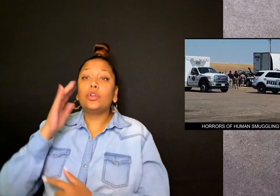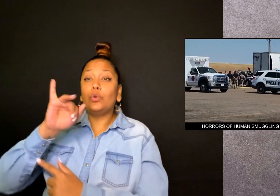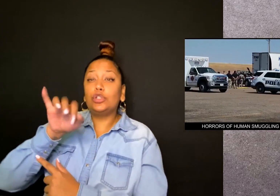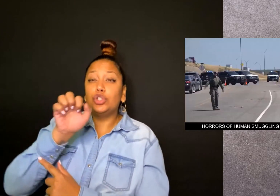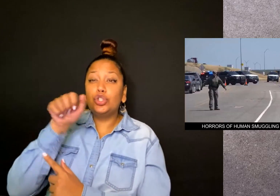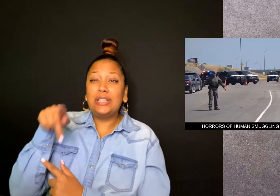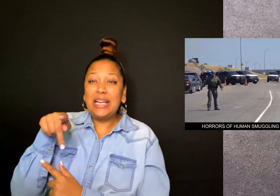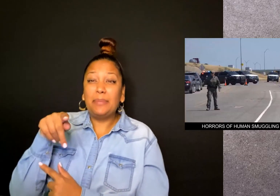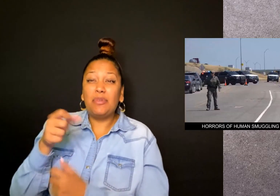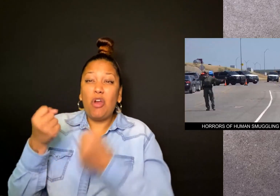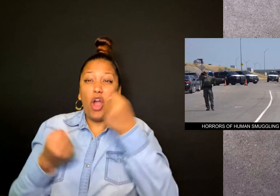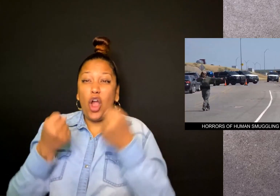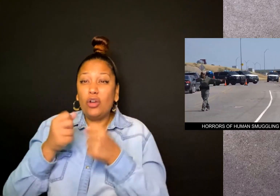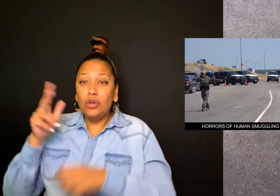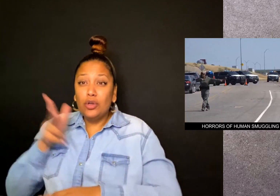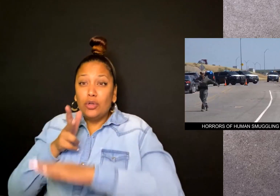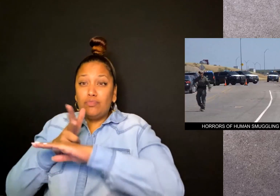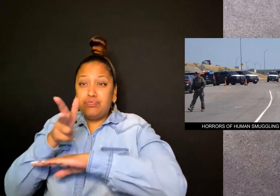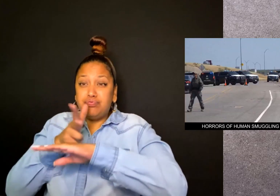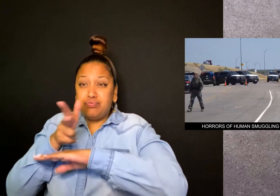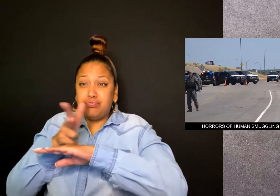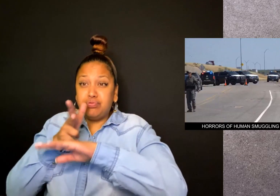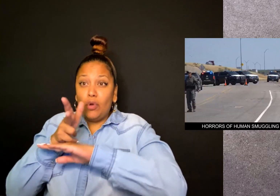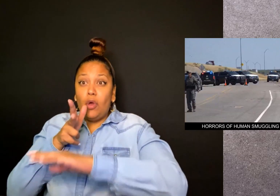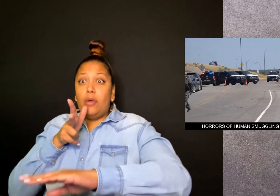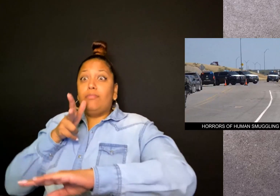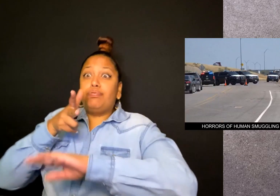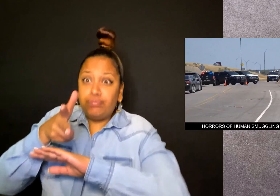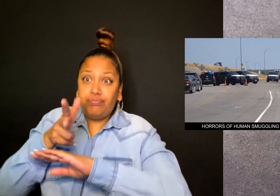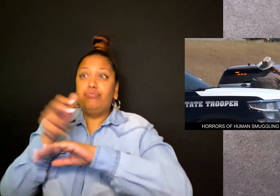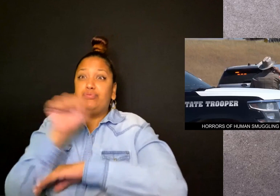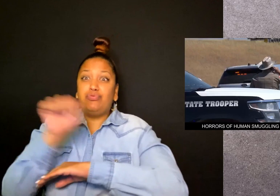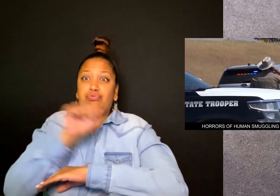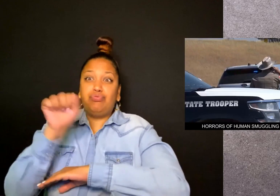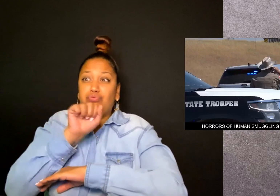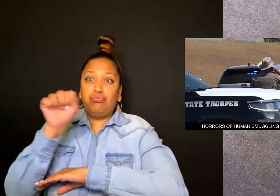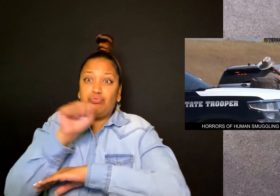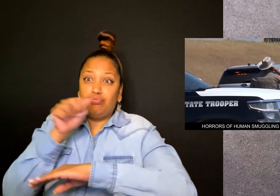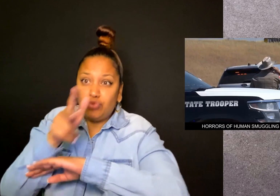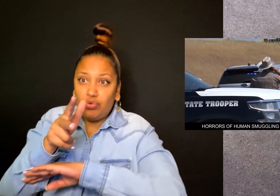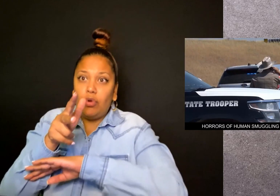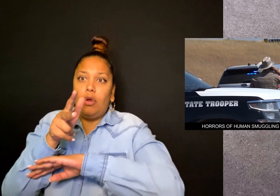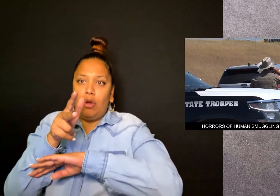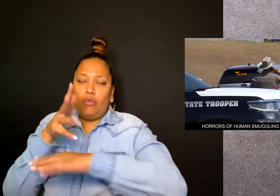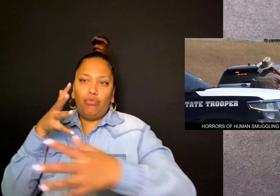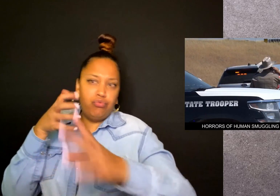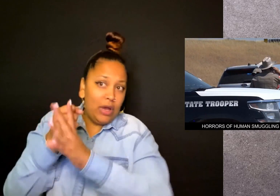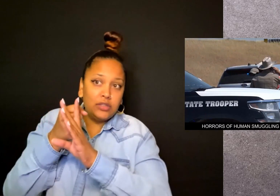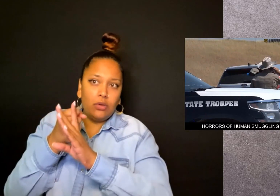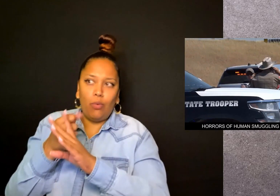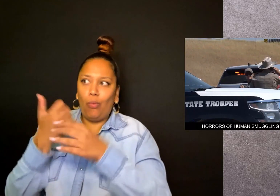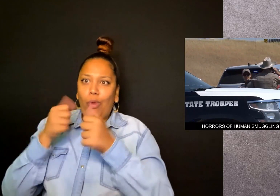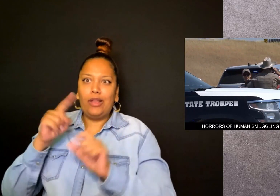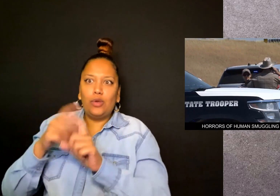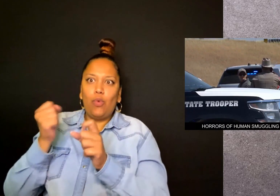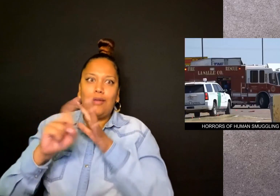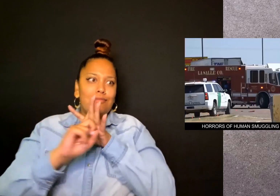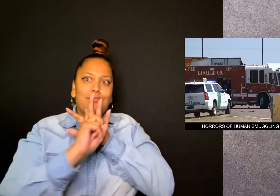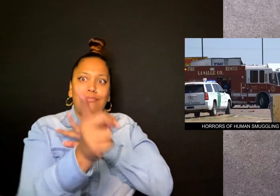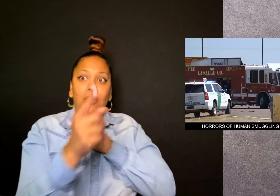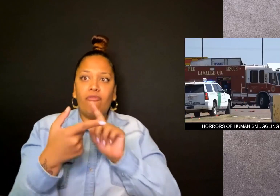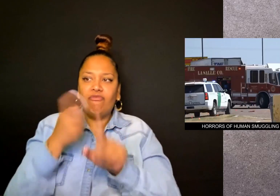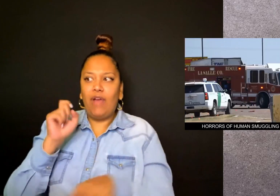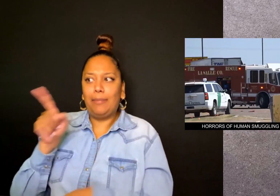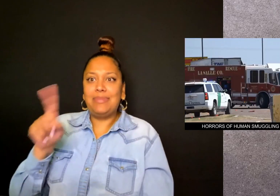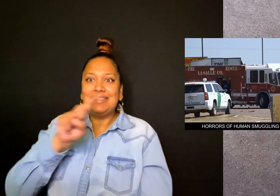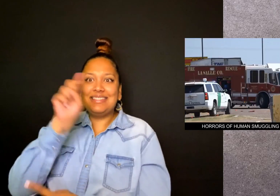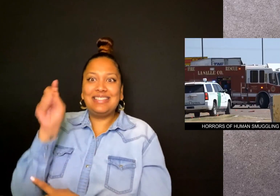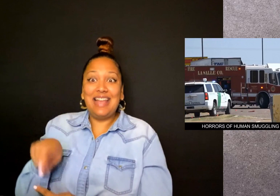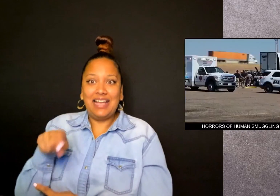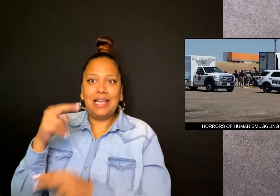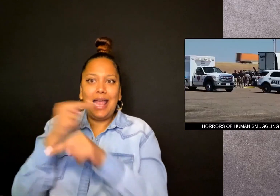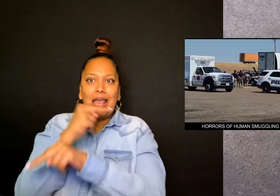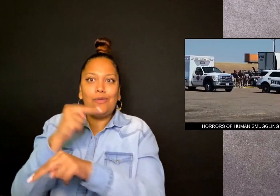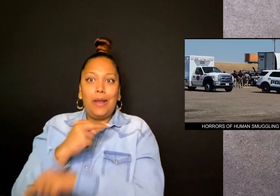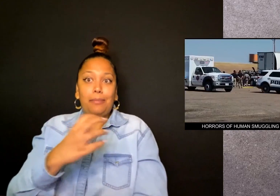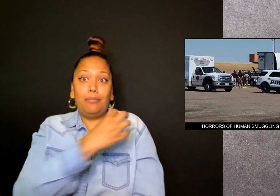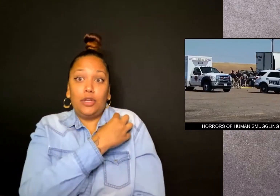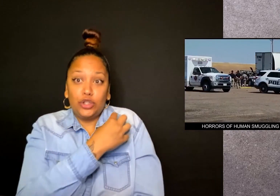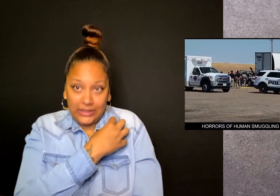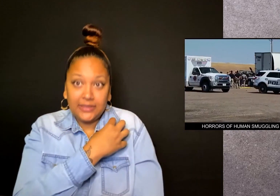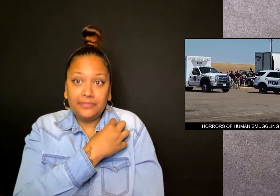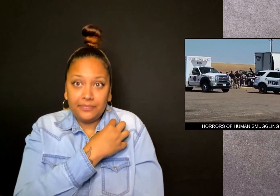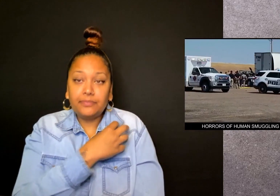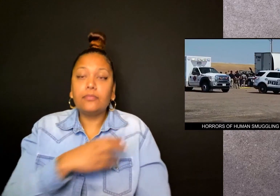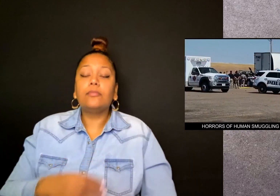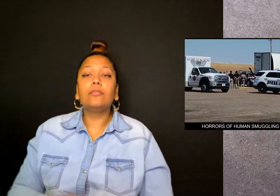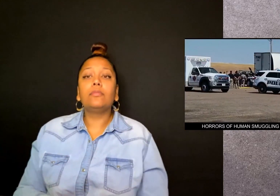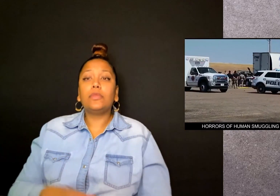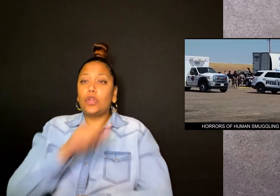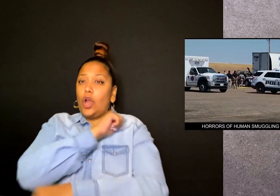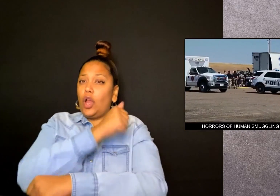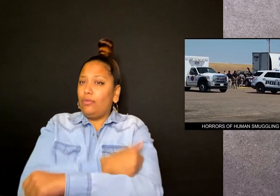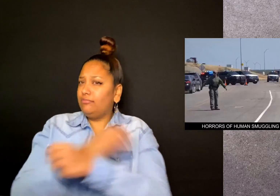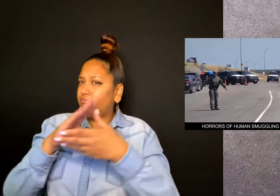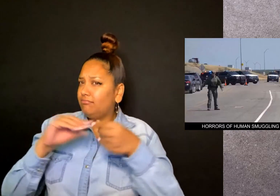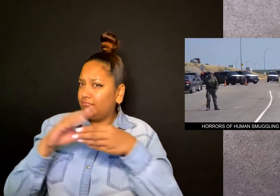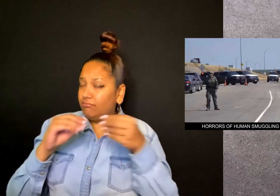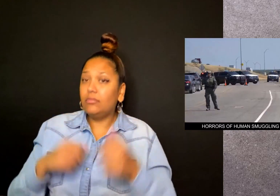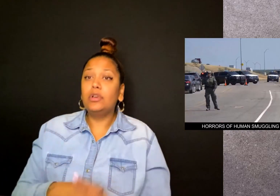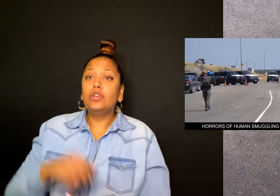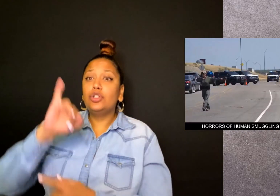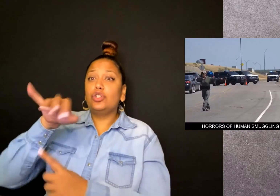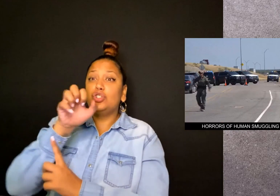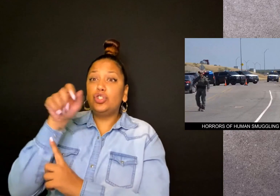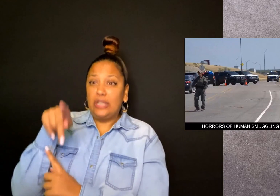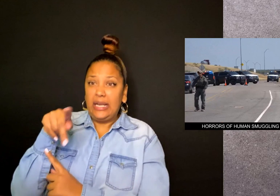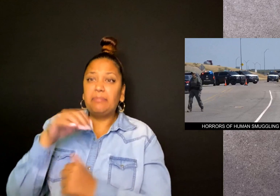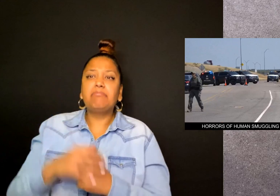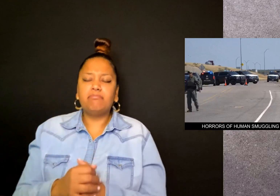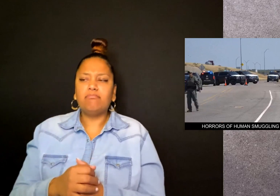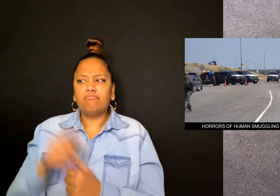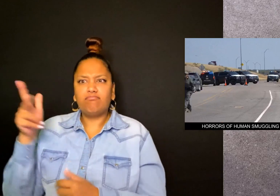when the jeep they were in crashed while trying to get away from Texas Highway Patrol